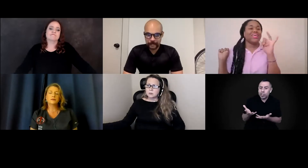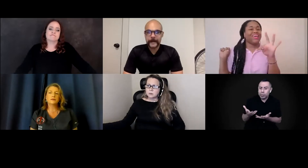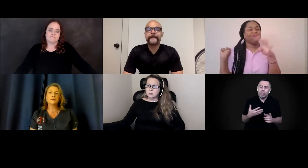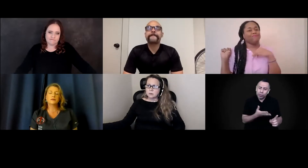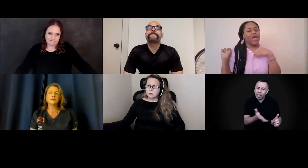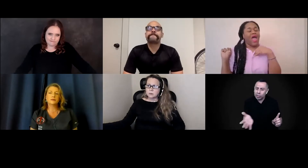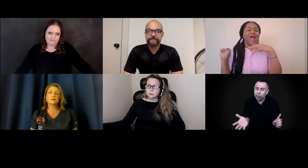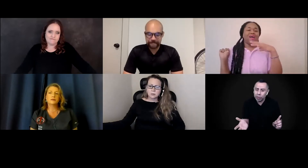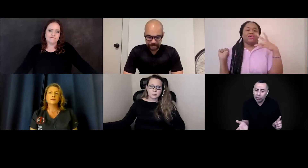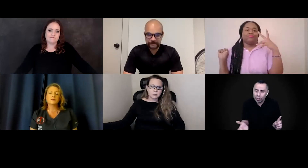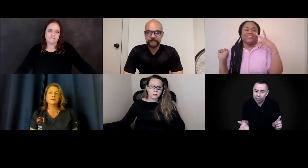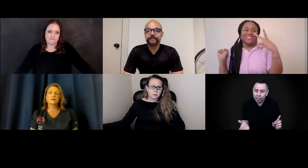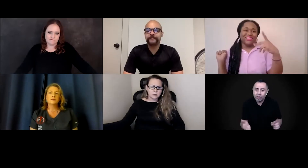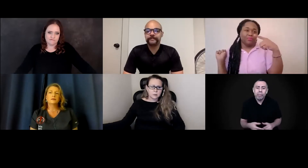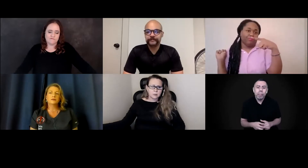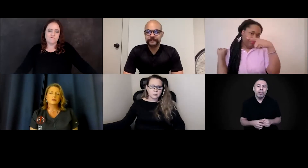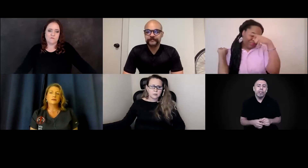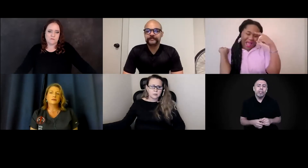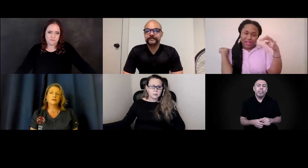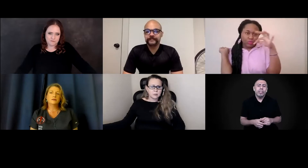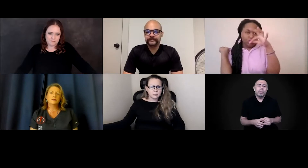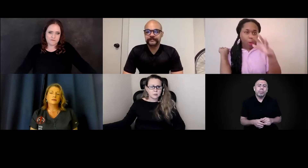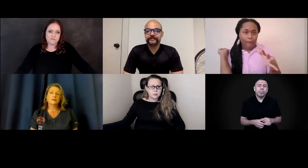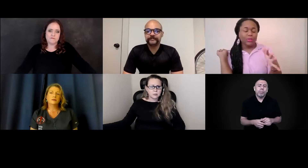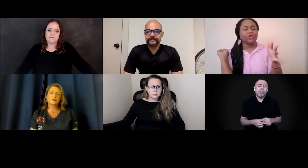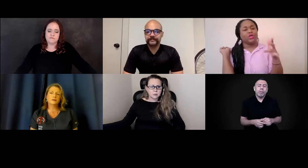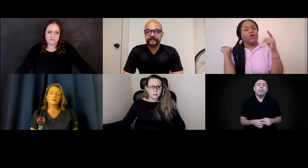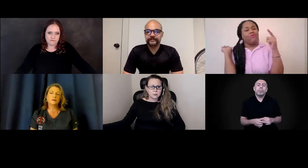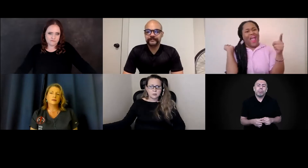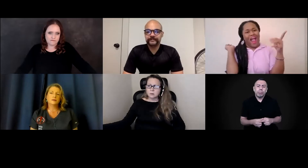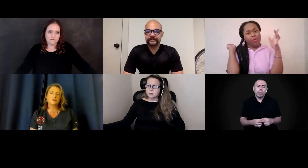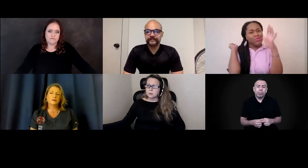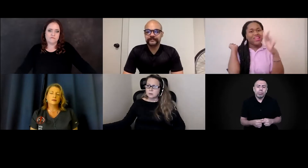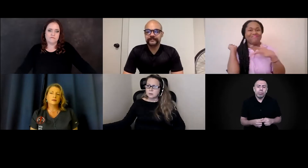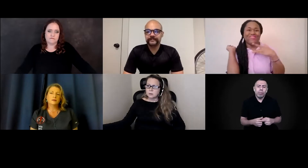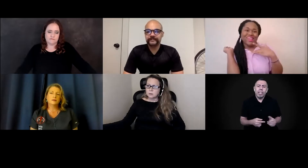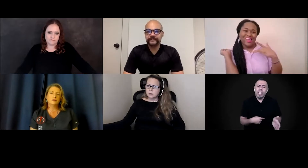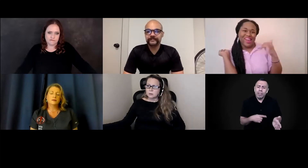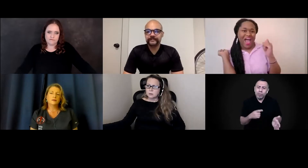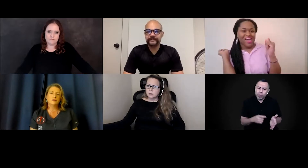talking to me through that interpreter.